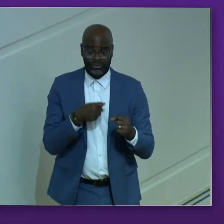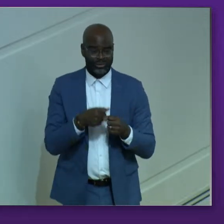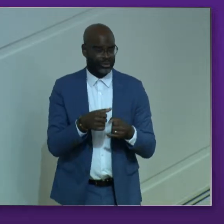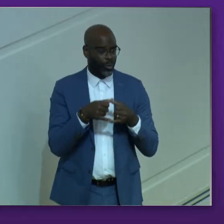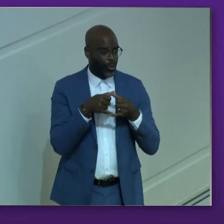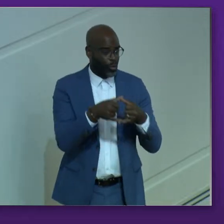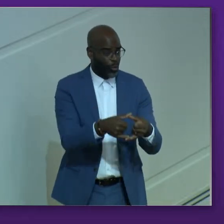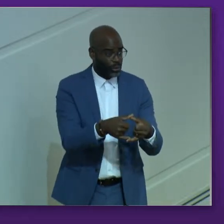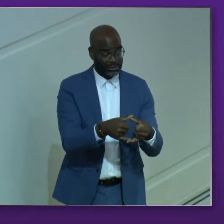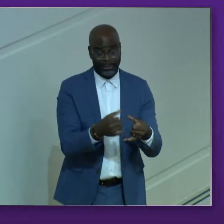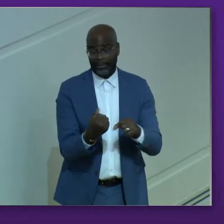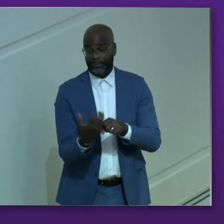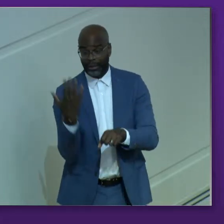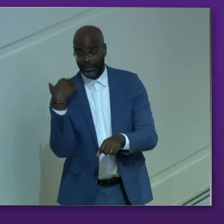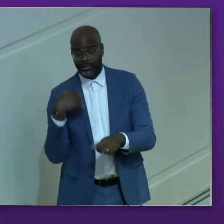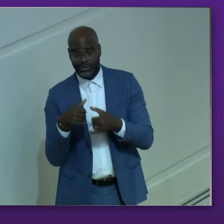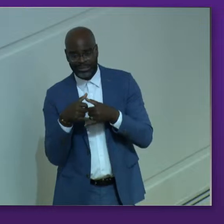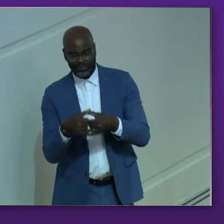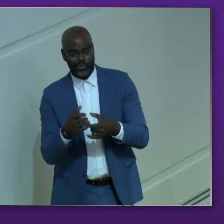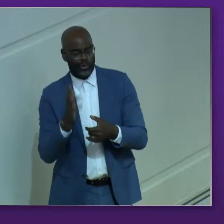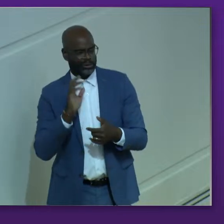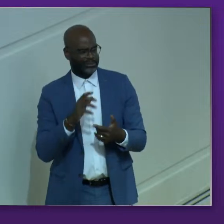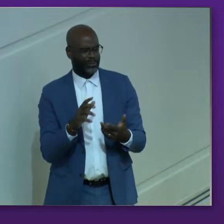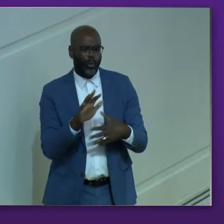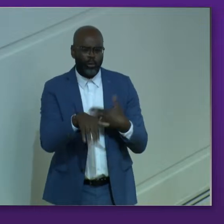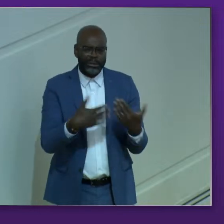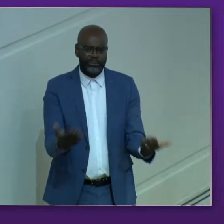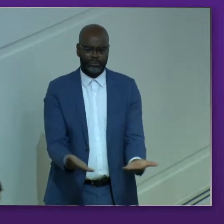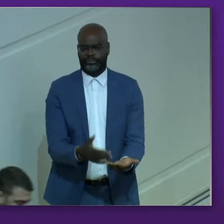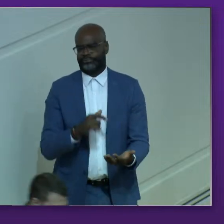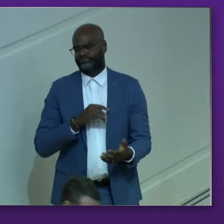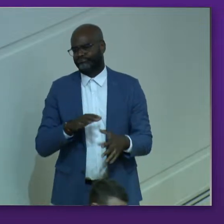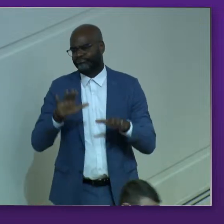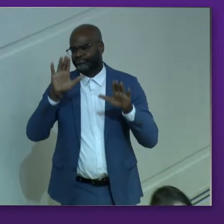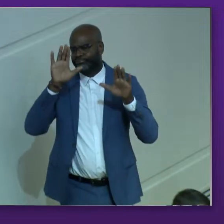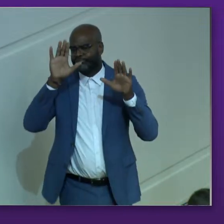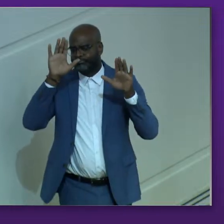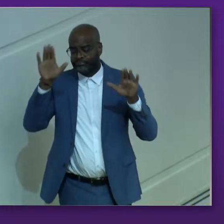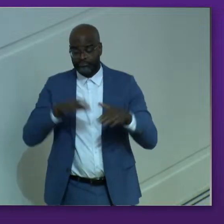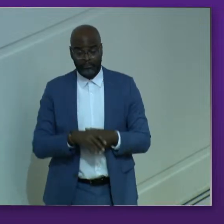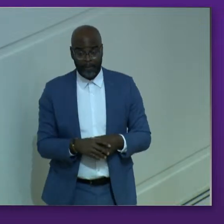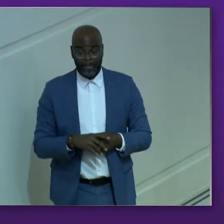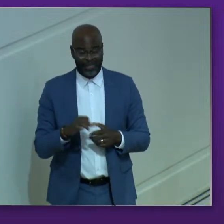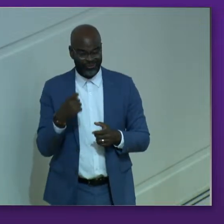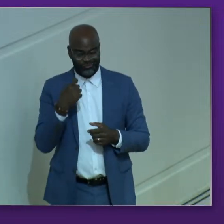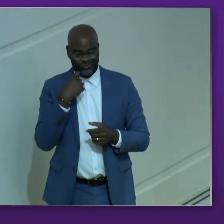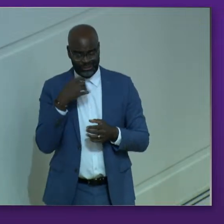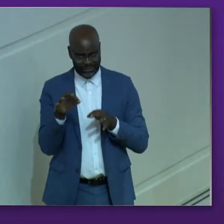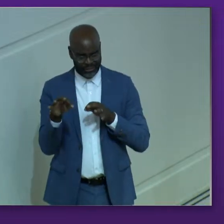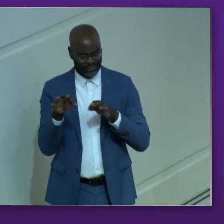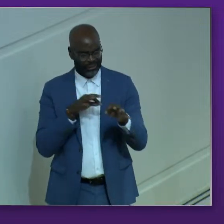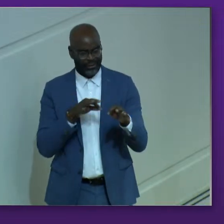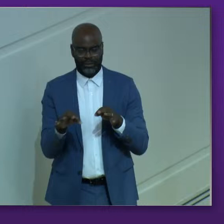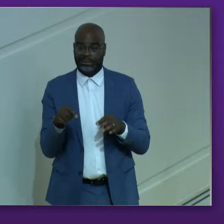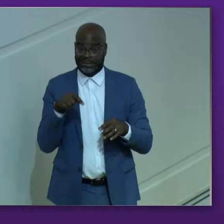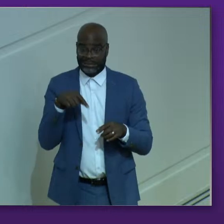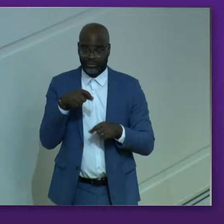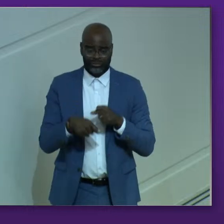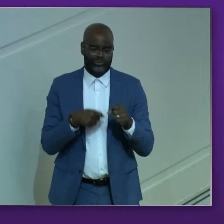IT'S GREAT TO SEE EVERYONE THIS